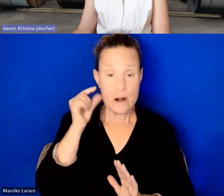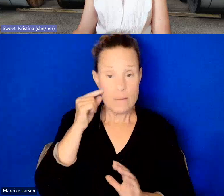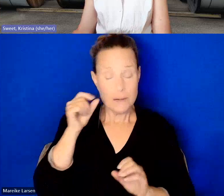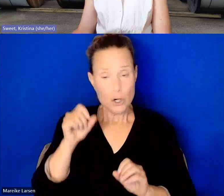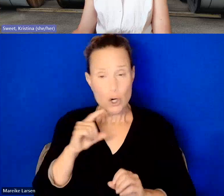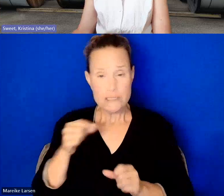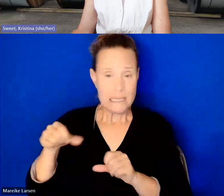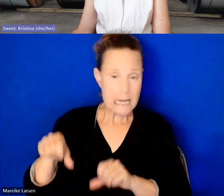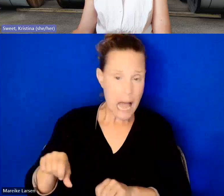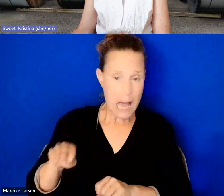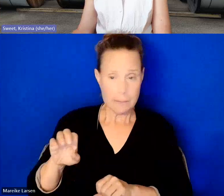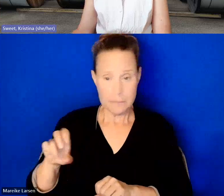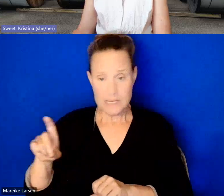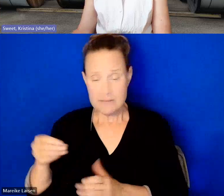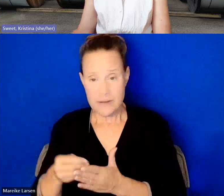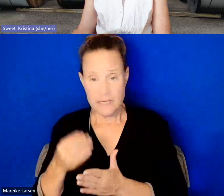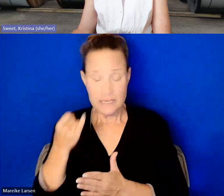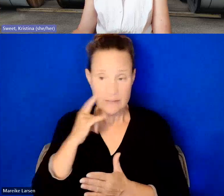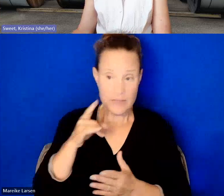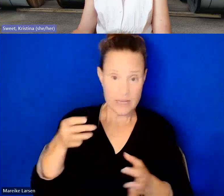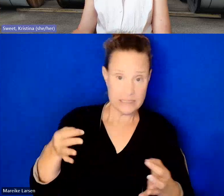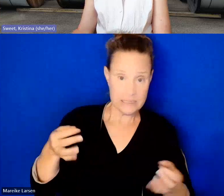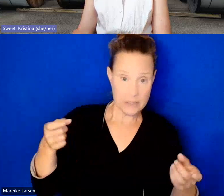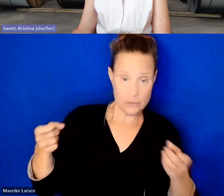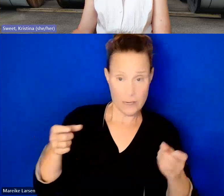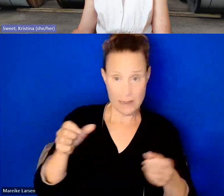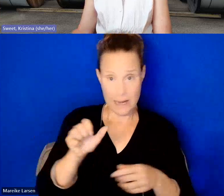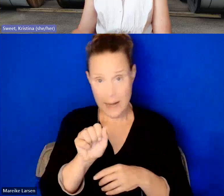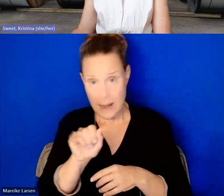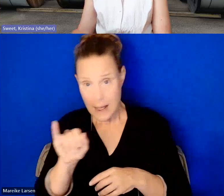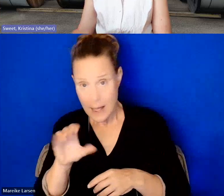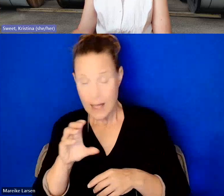States their bead funding if they decide to regulate AI and Interstate commerce.